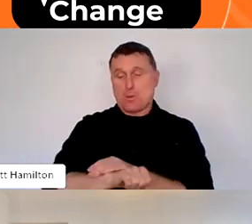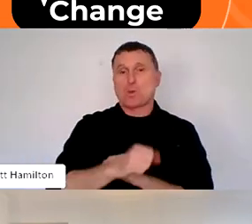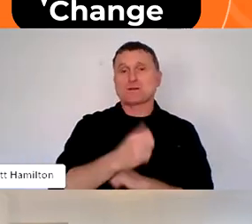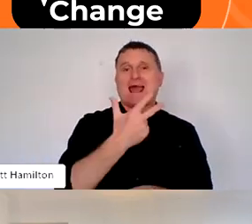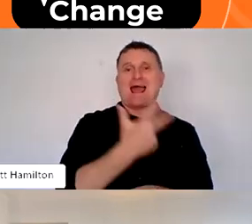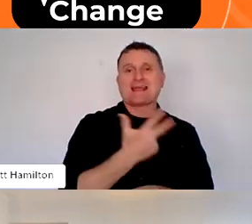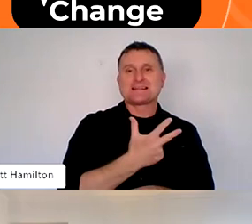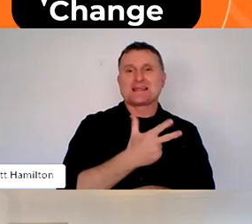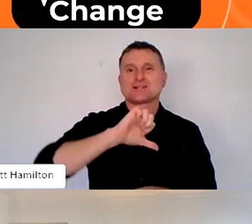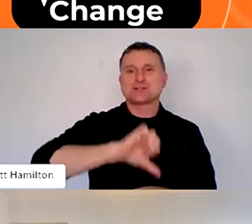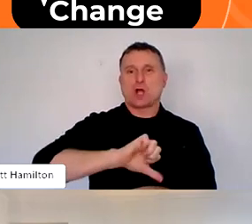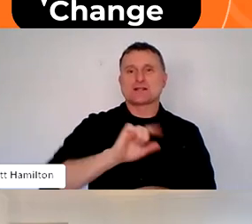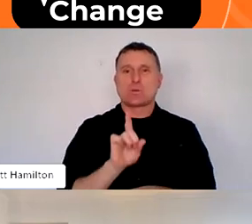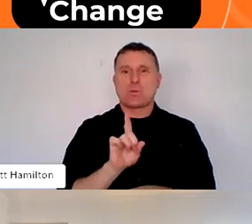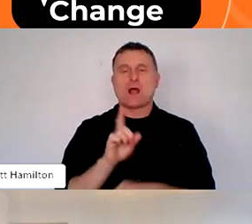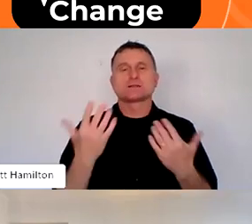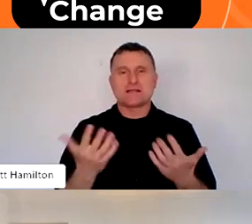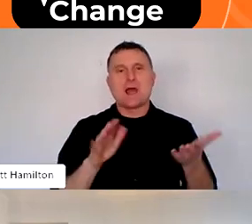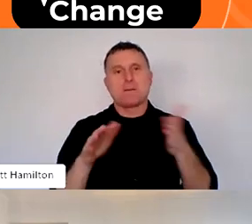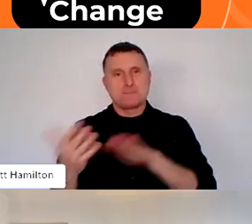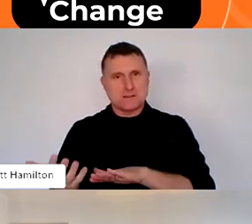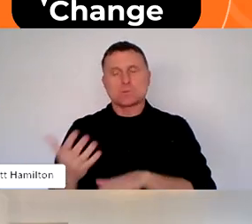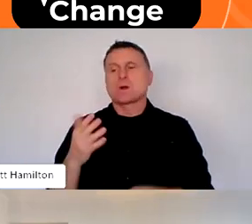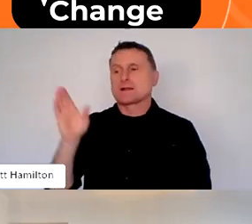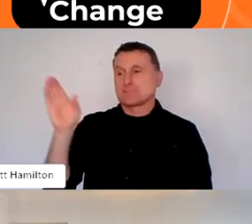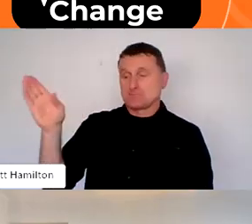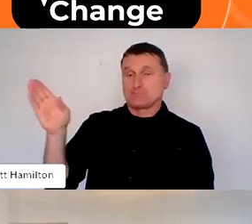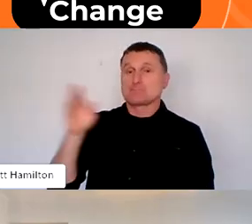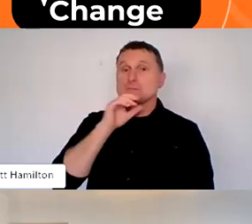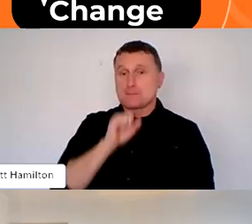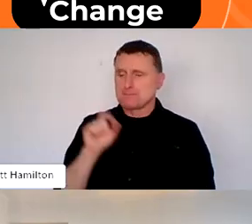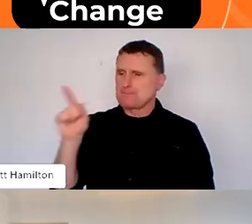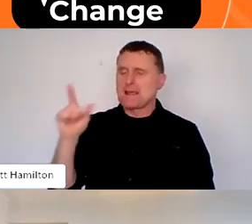longer with us, but he believed that education is a means of learning